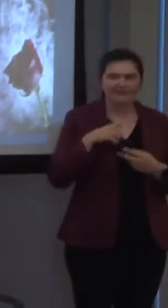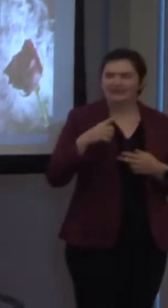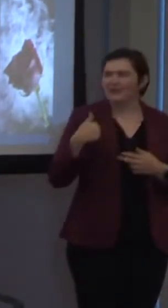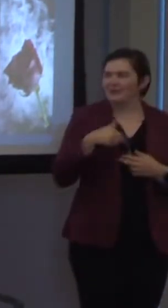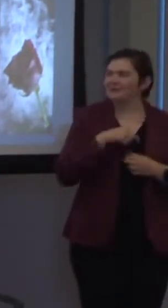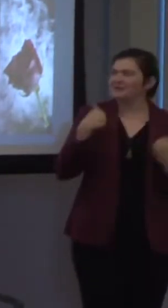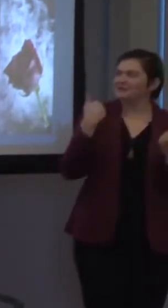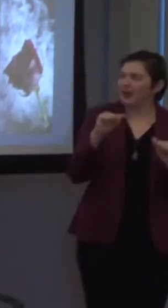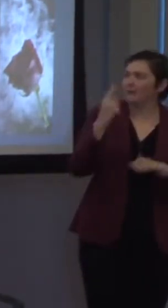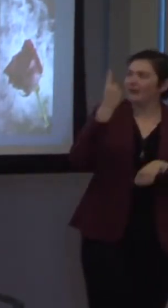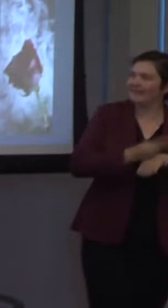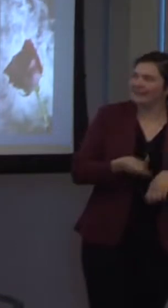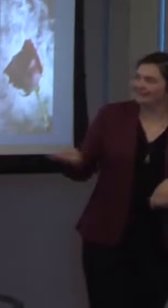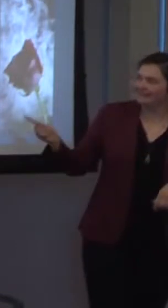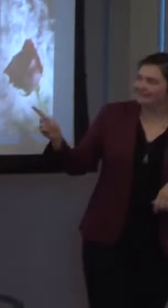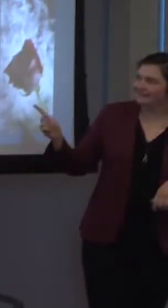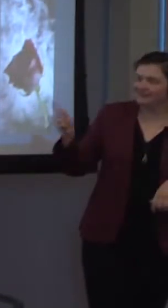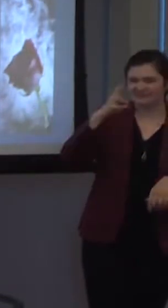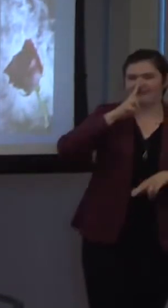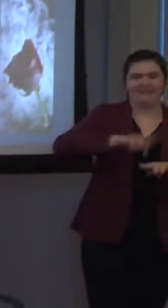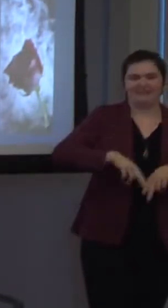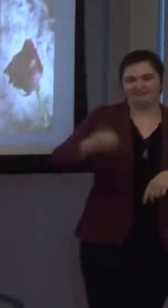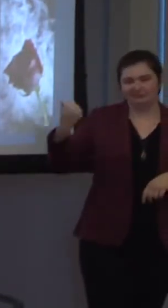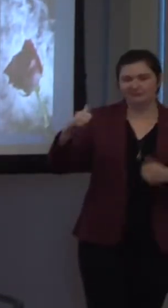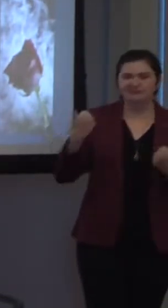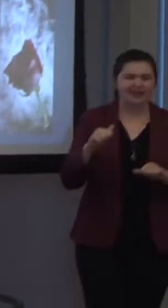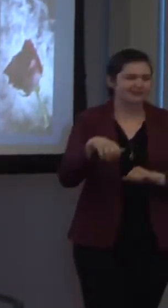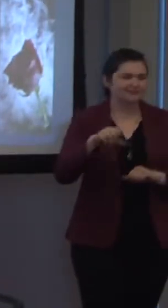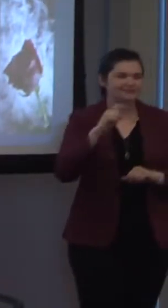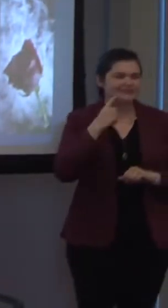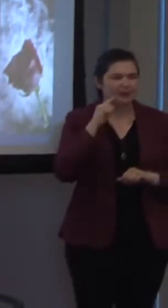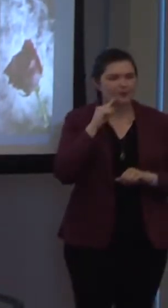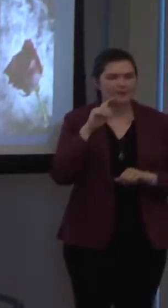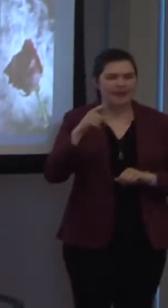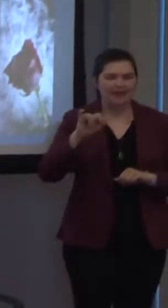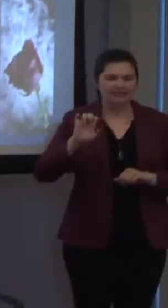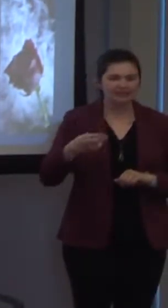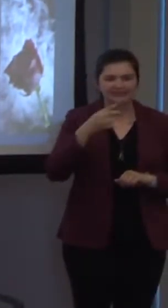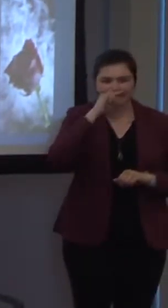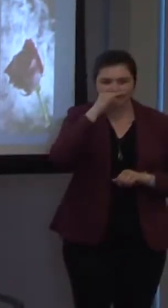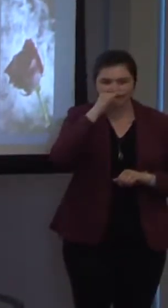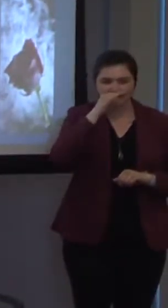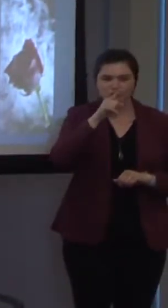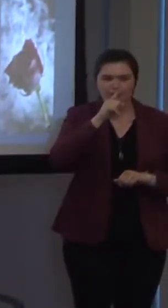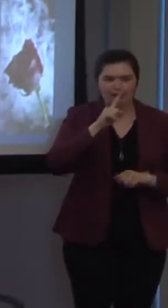this is us trying, one day, it was an absolute blast, this was, I think, me trying a Sour Patch Kid. And it made a lot of crunch,